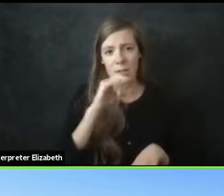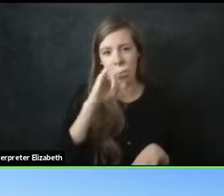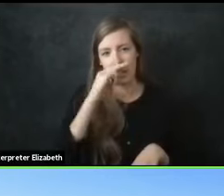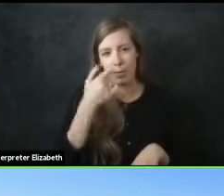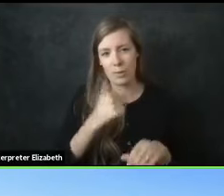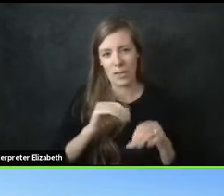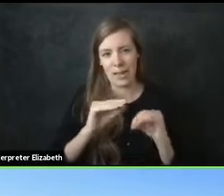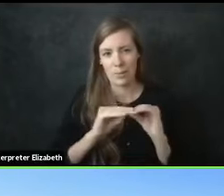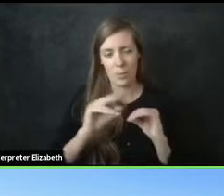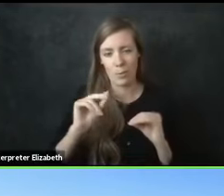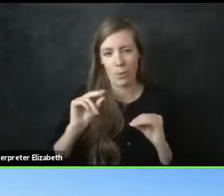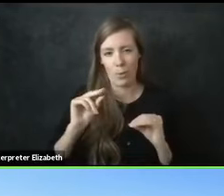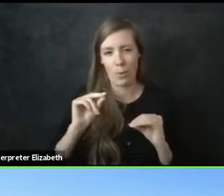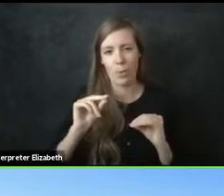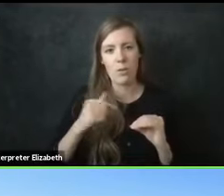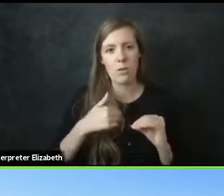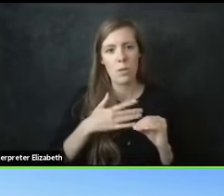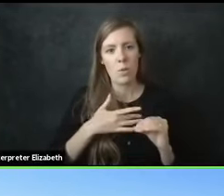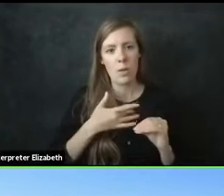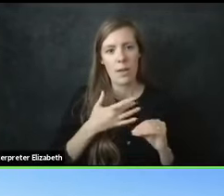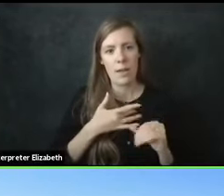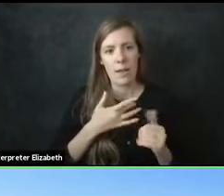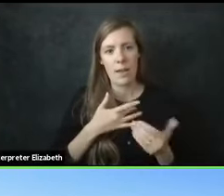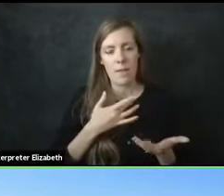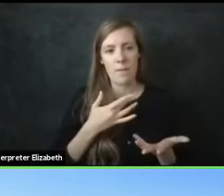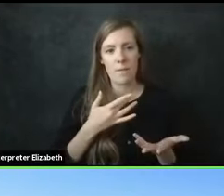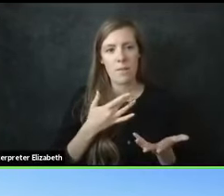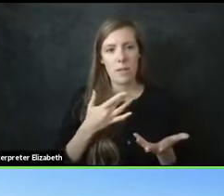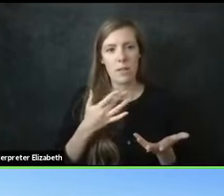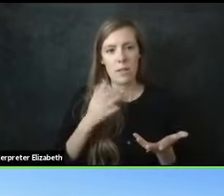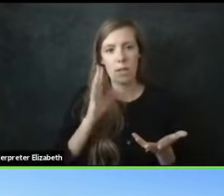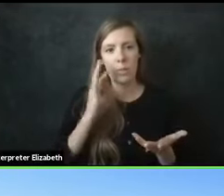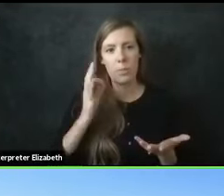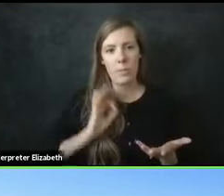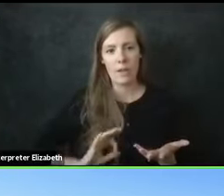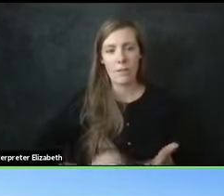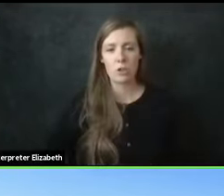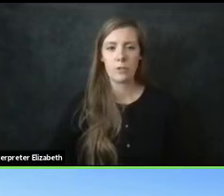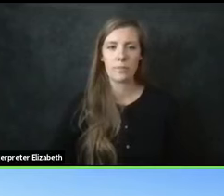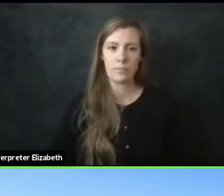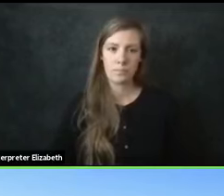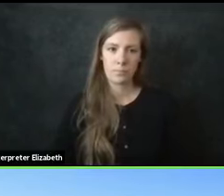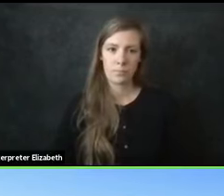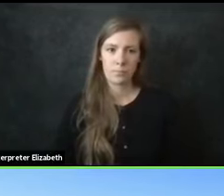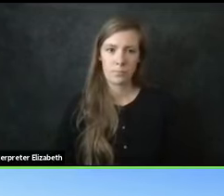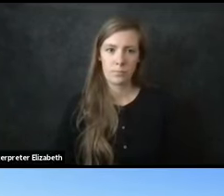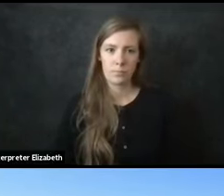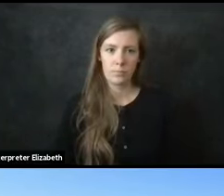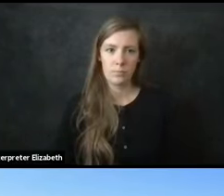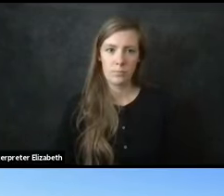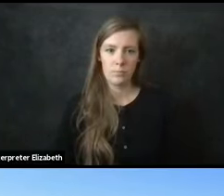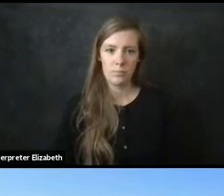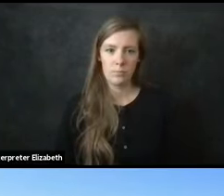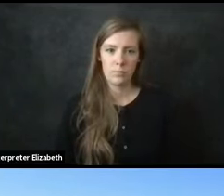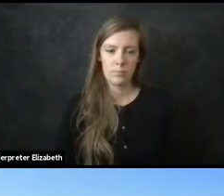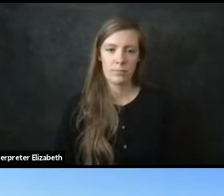So I do feel that this is going to be quite beneficial for everyone. Great. I appreciate that, doctor.